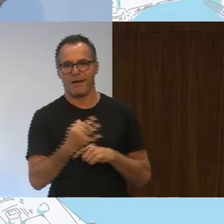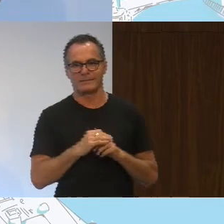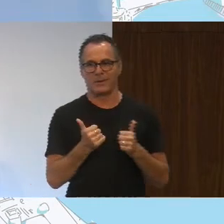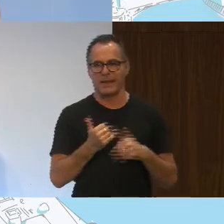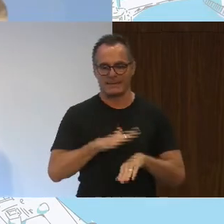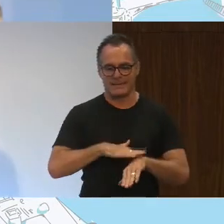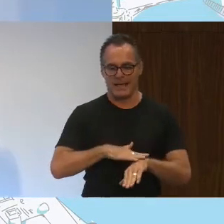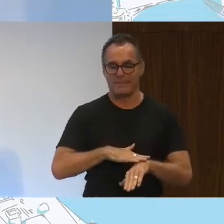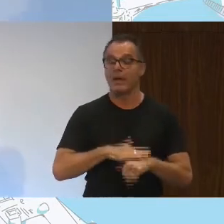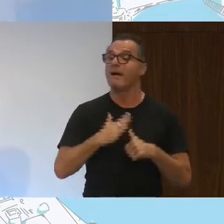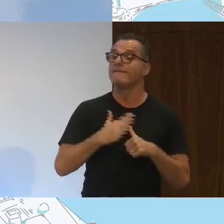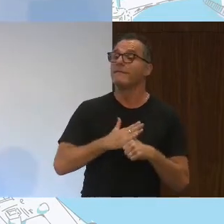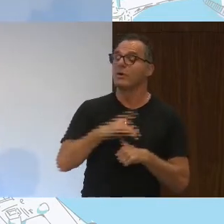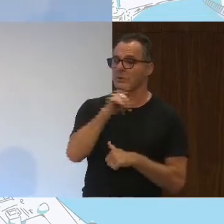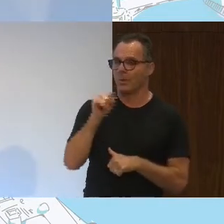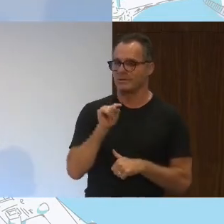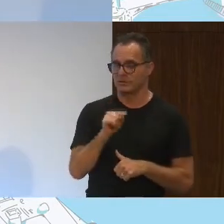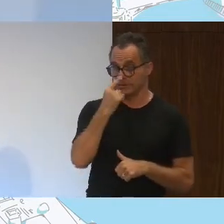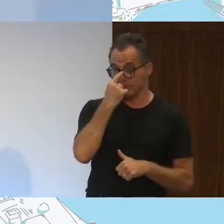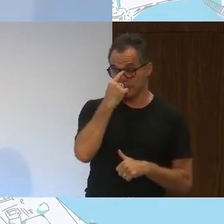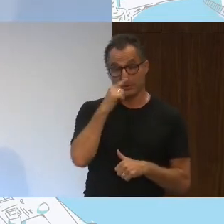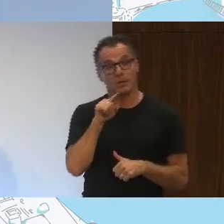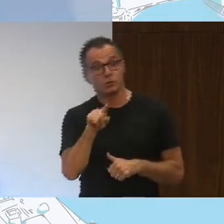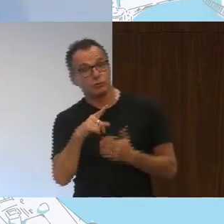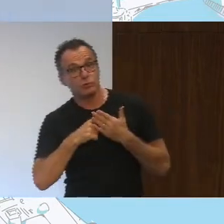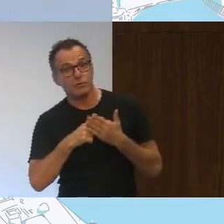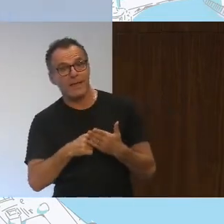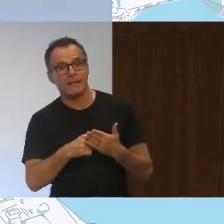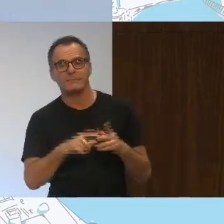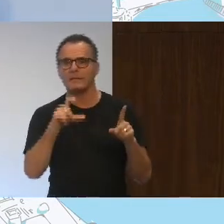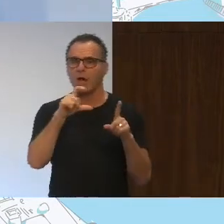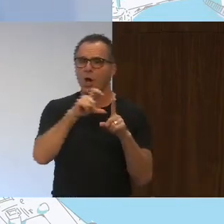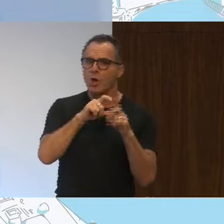First one is, would you recommend Dolavent as a preventative treatment?